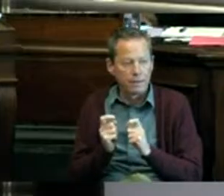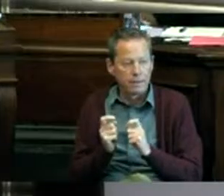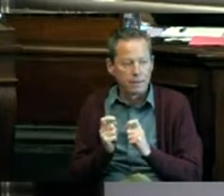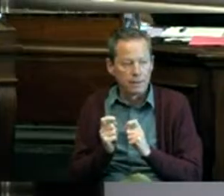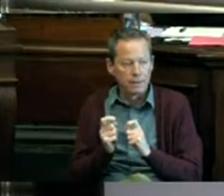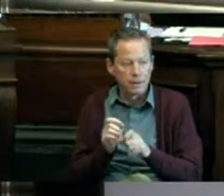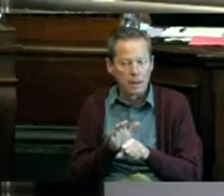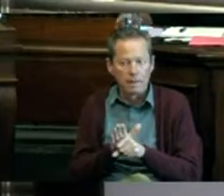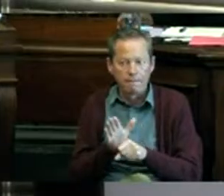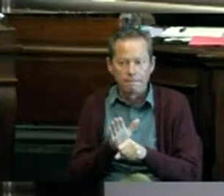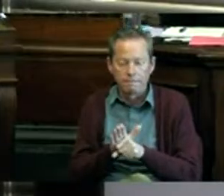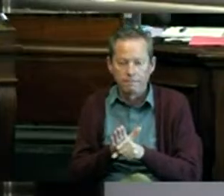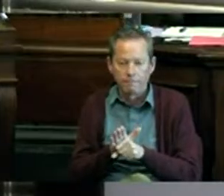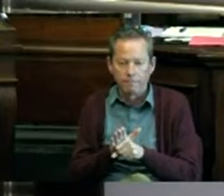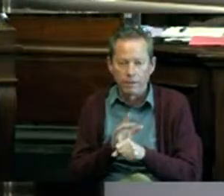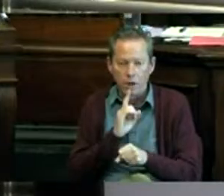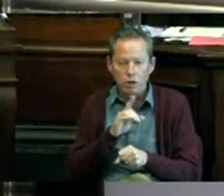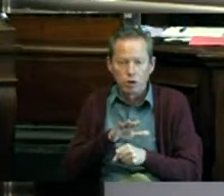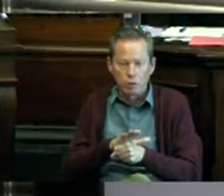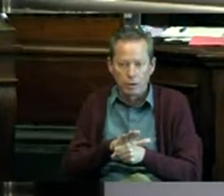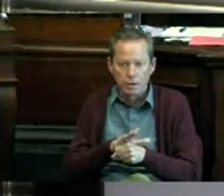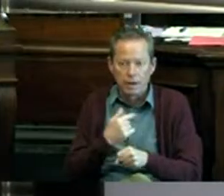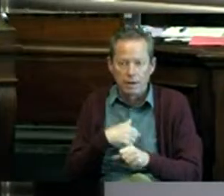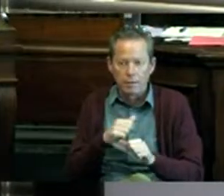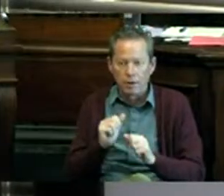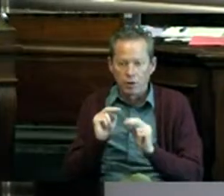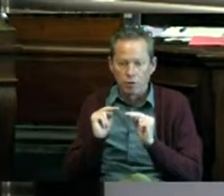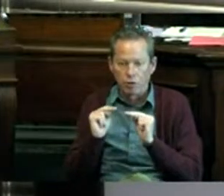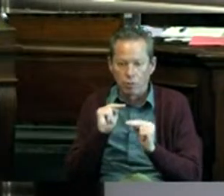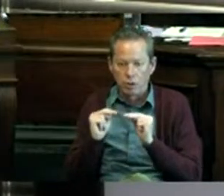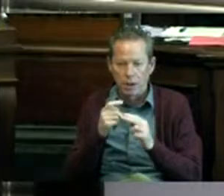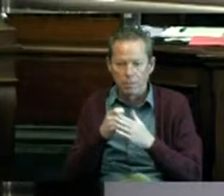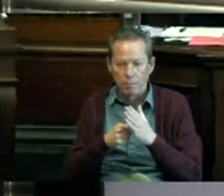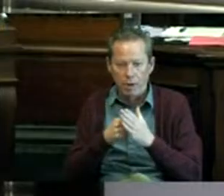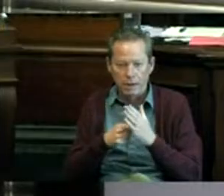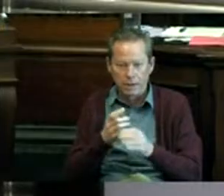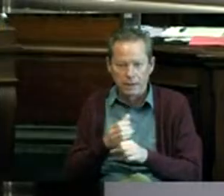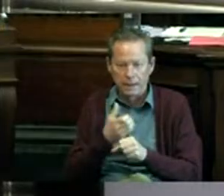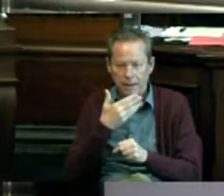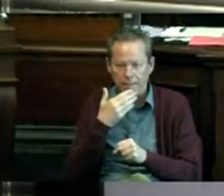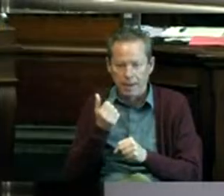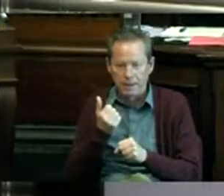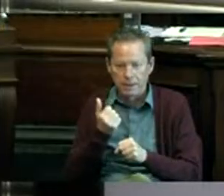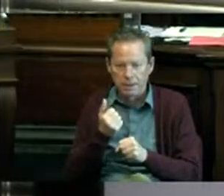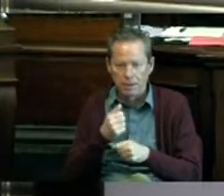end up with the right product